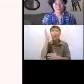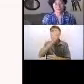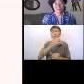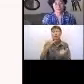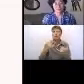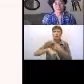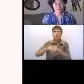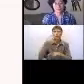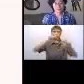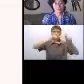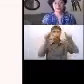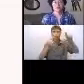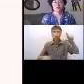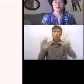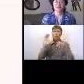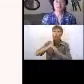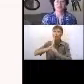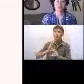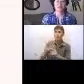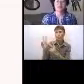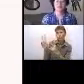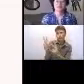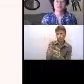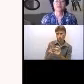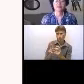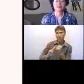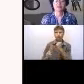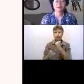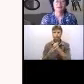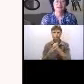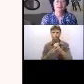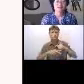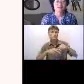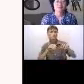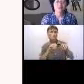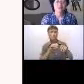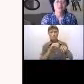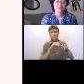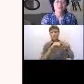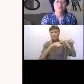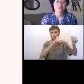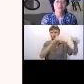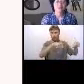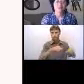questions as we're working through some of them, they might be answered. But, by all